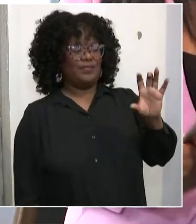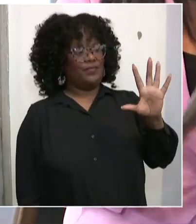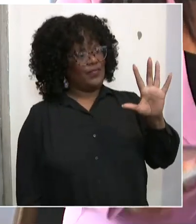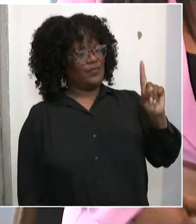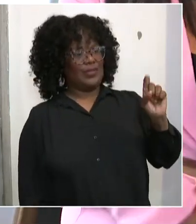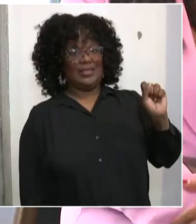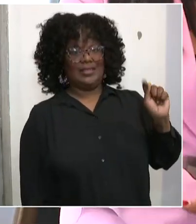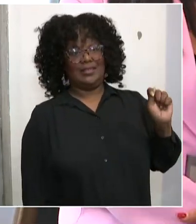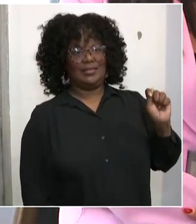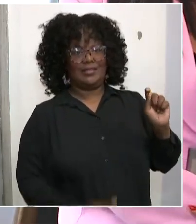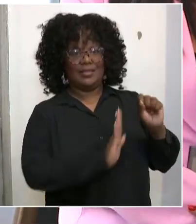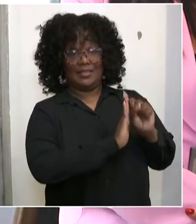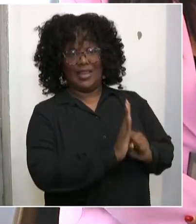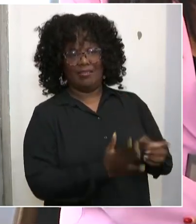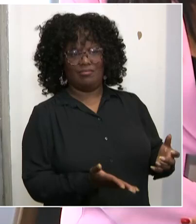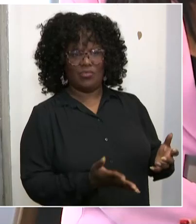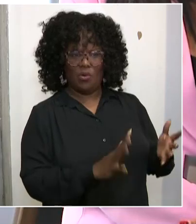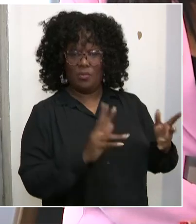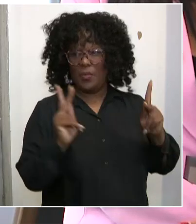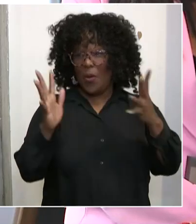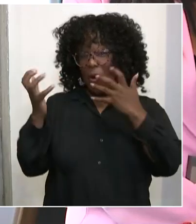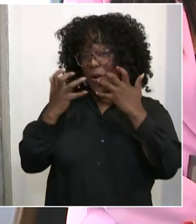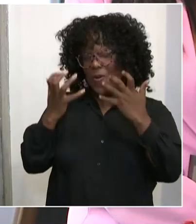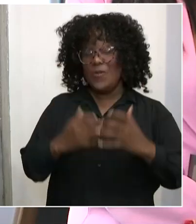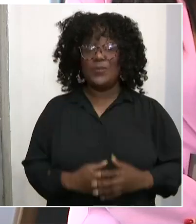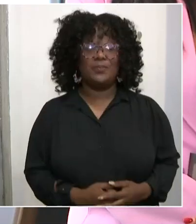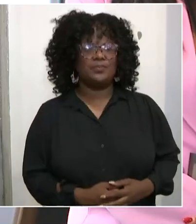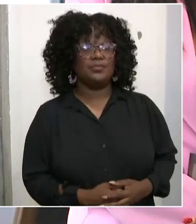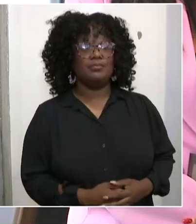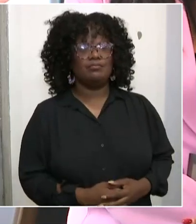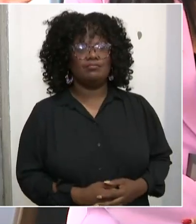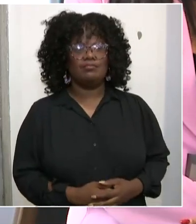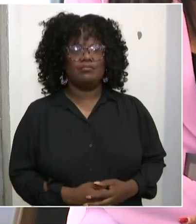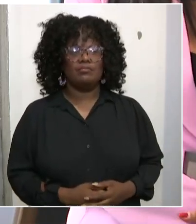So we have all of those things happening um and then I think